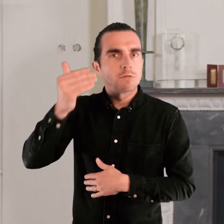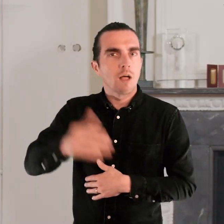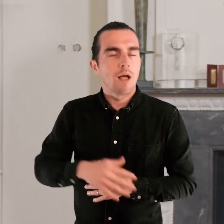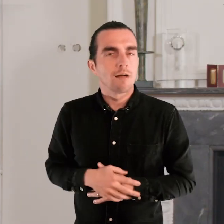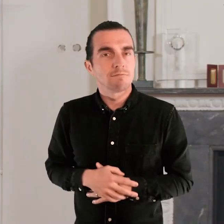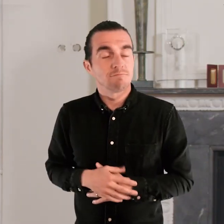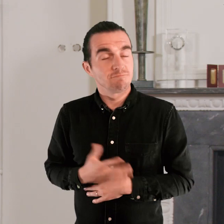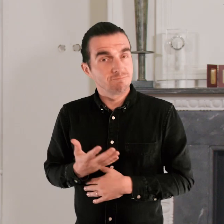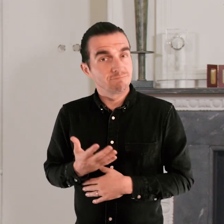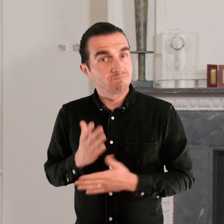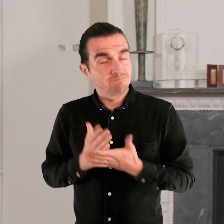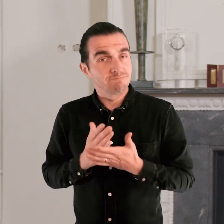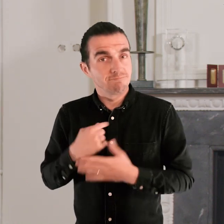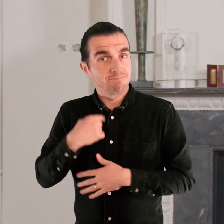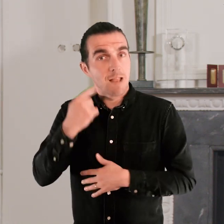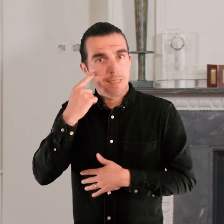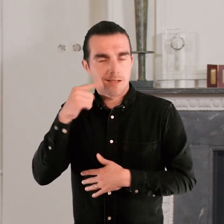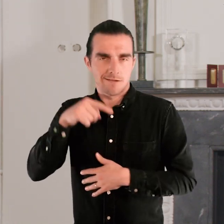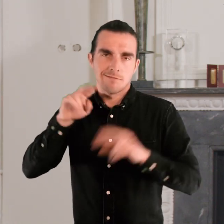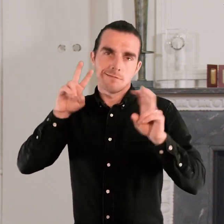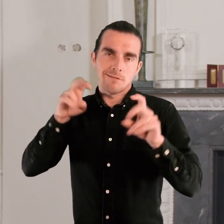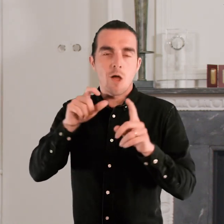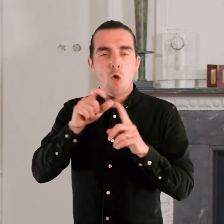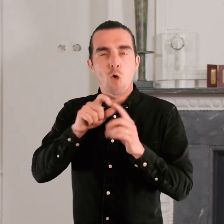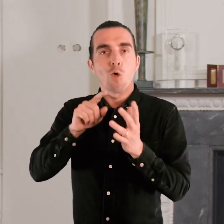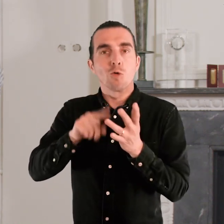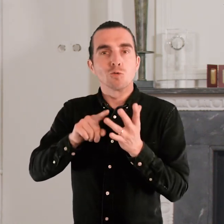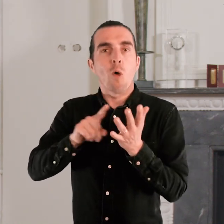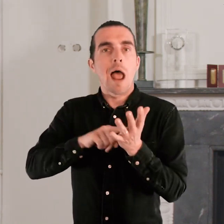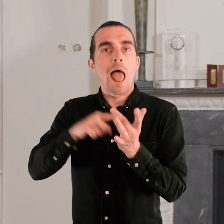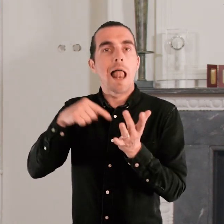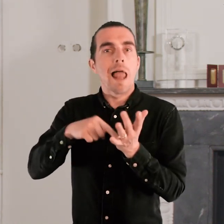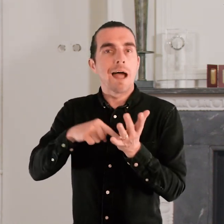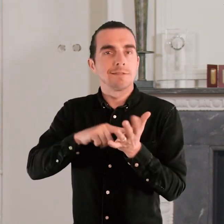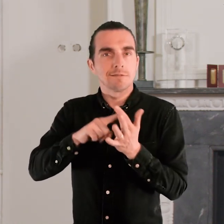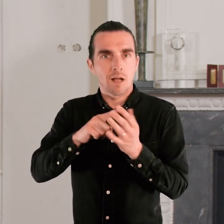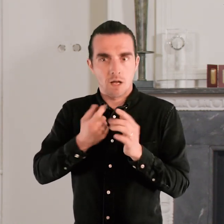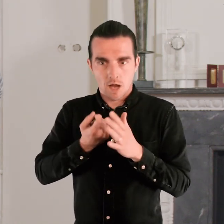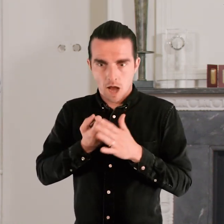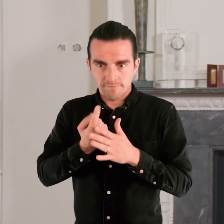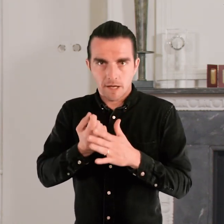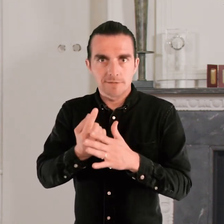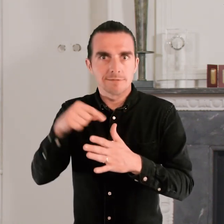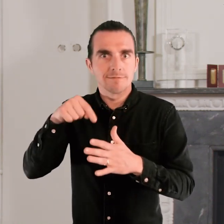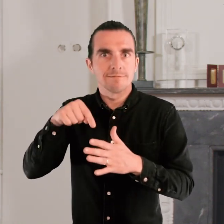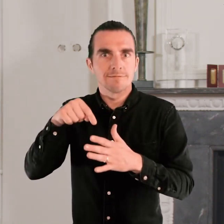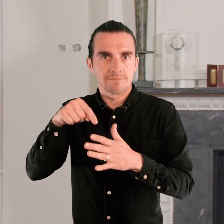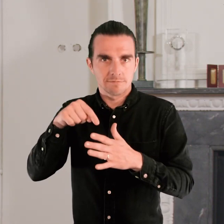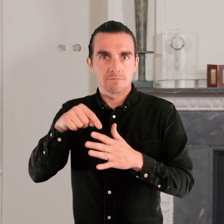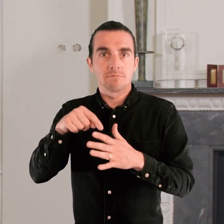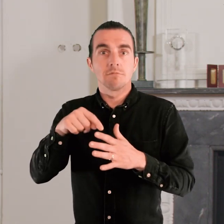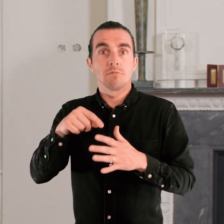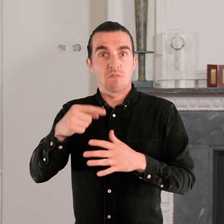So I call the Doolittle effect to help overcome what you might call the splurge problem.